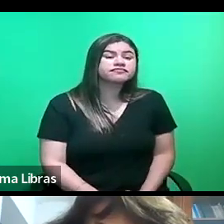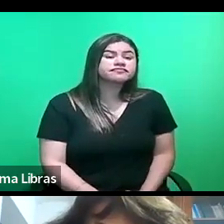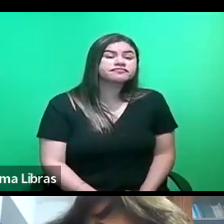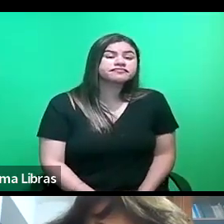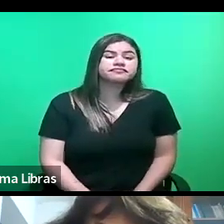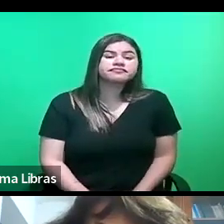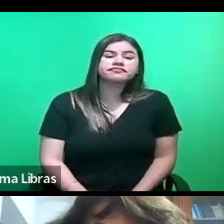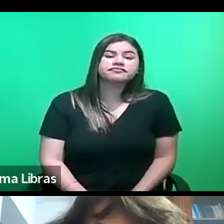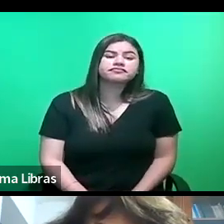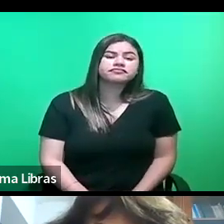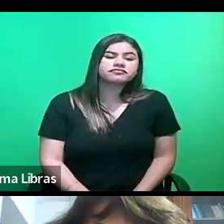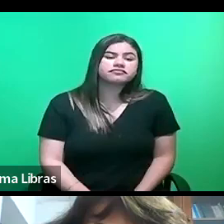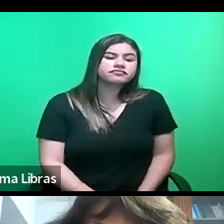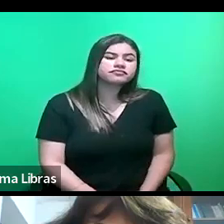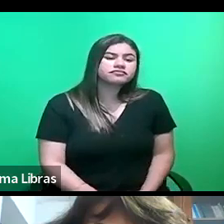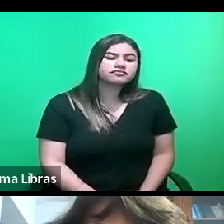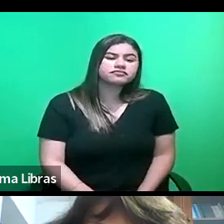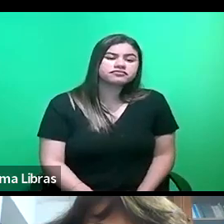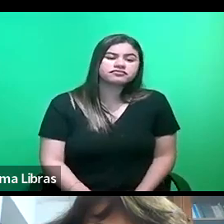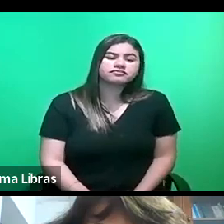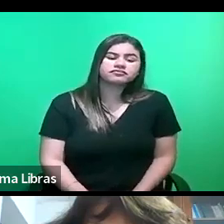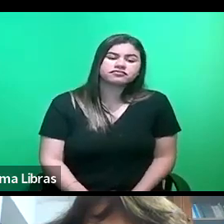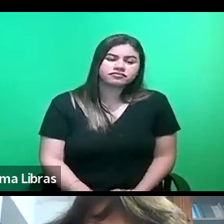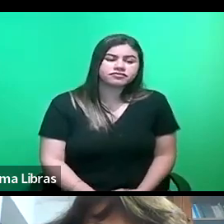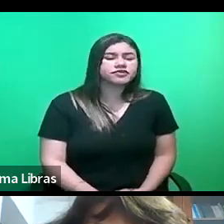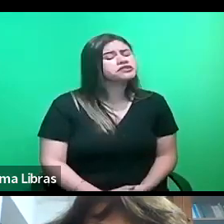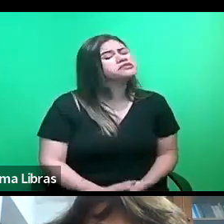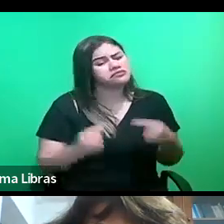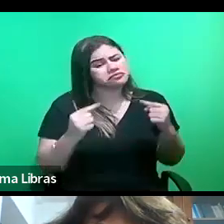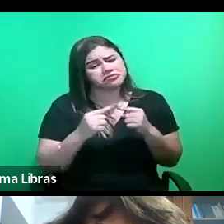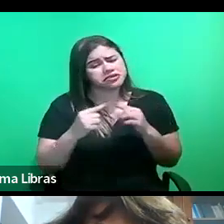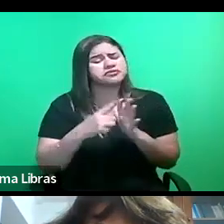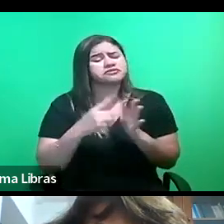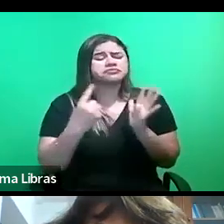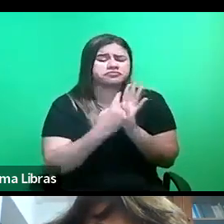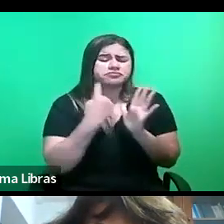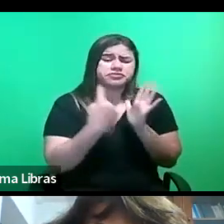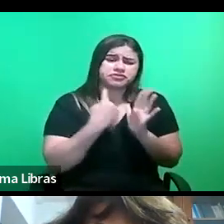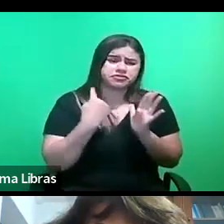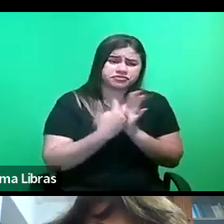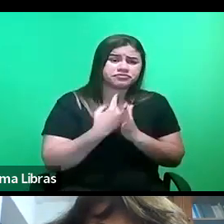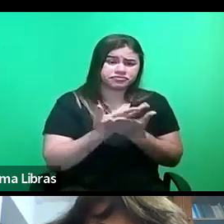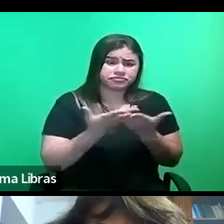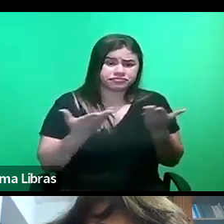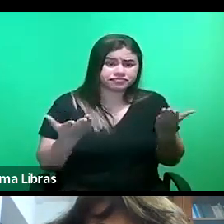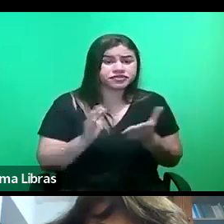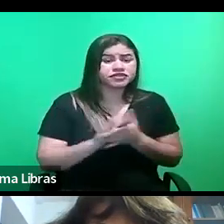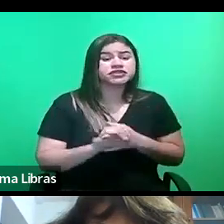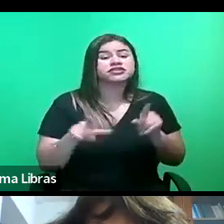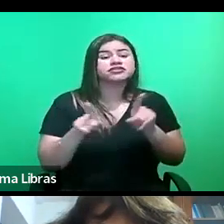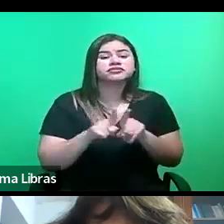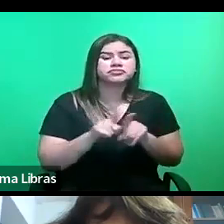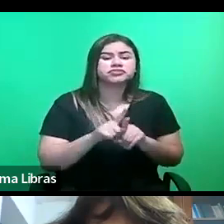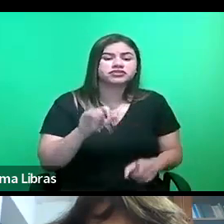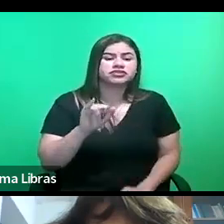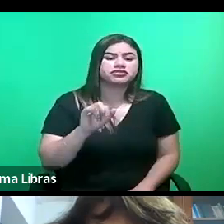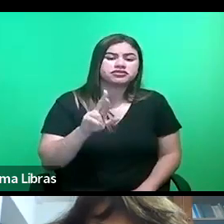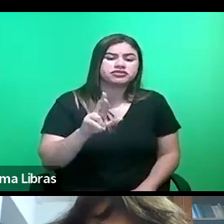your your inquiry is into very deep questions questions, questions and and I thank you as well for for her contribution. previously